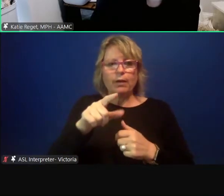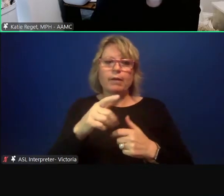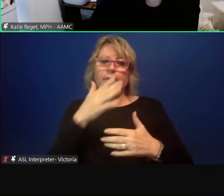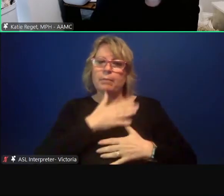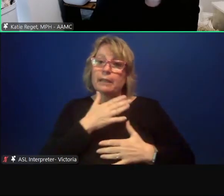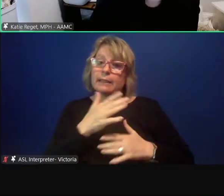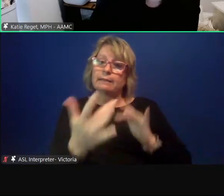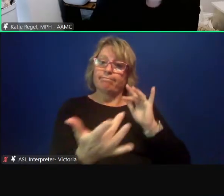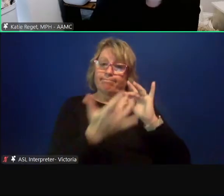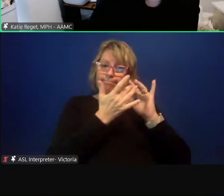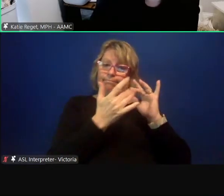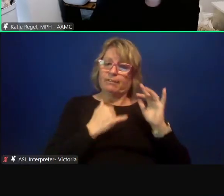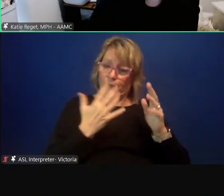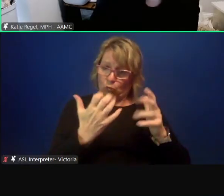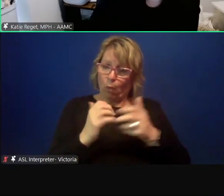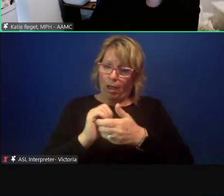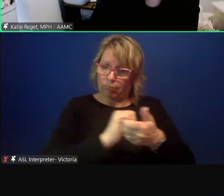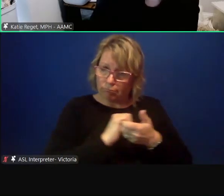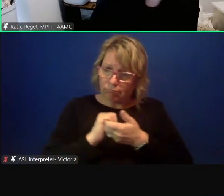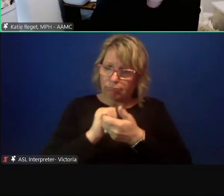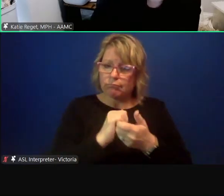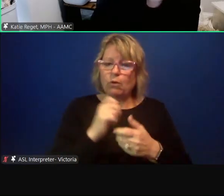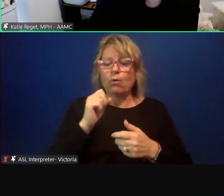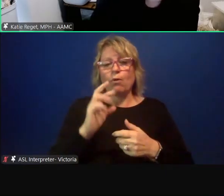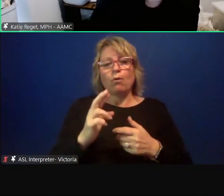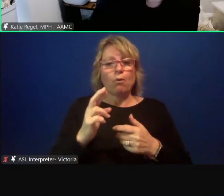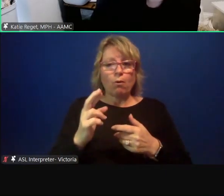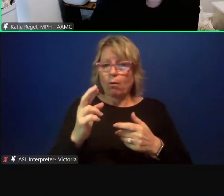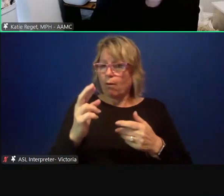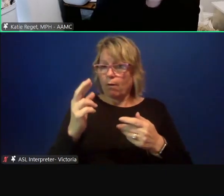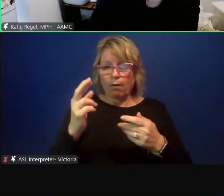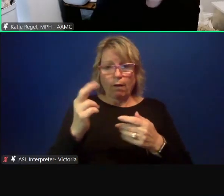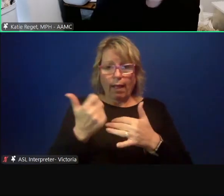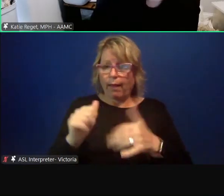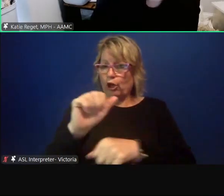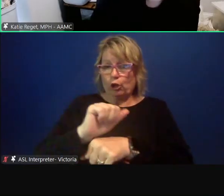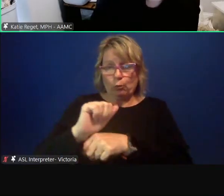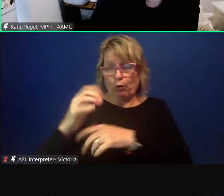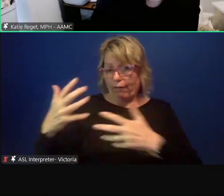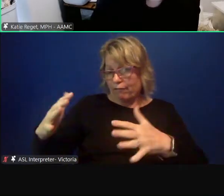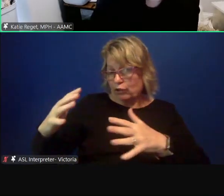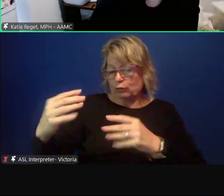interested in collaborating or disseminating any of your existing work across our AAMC networks.